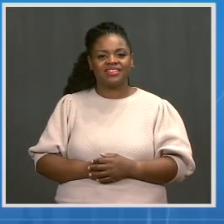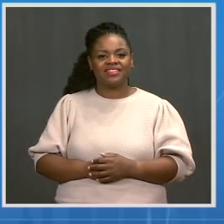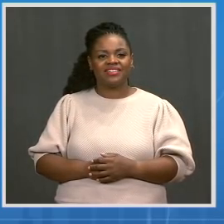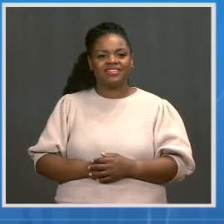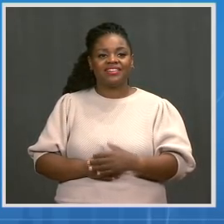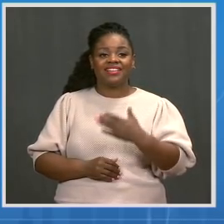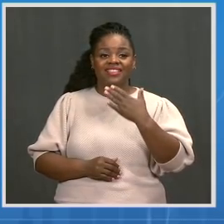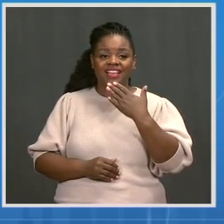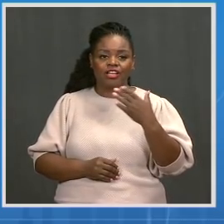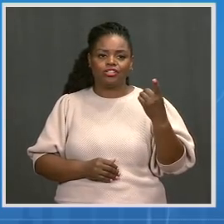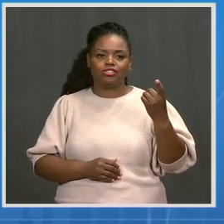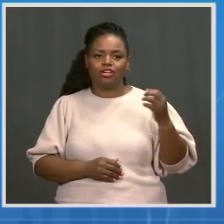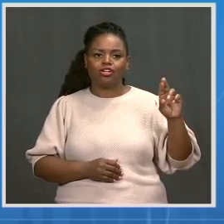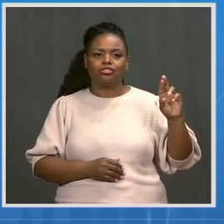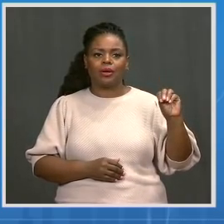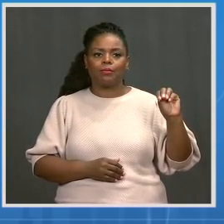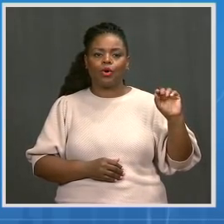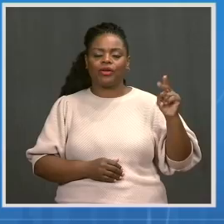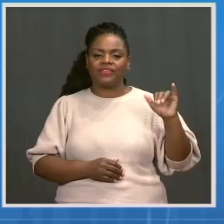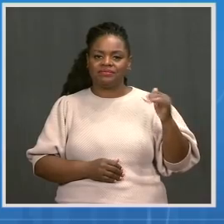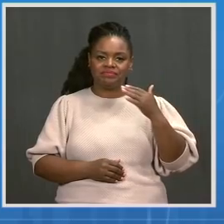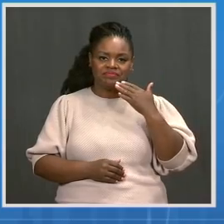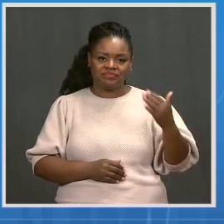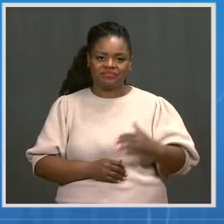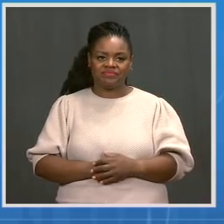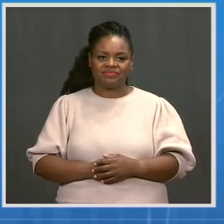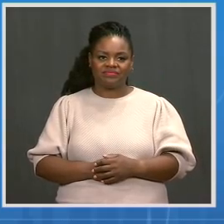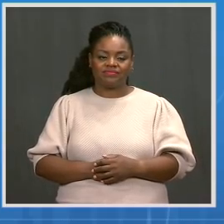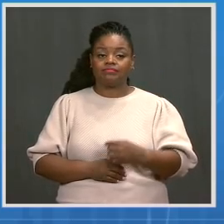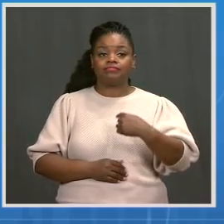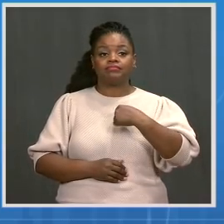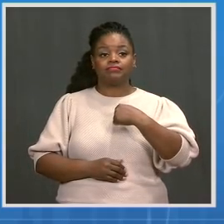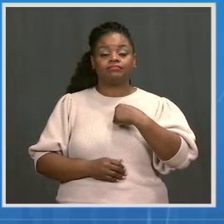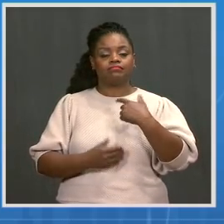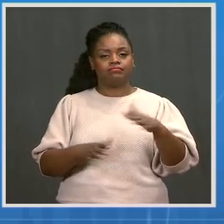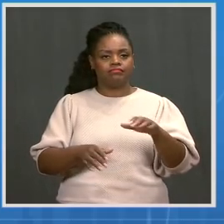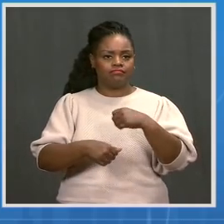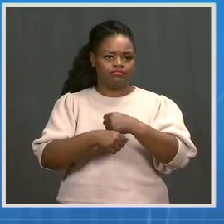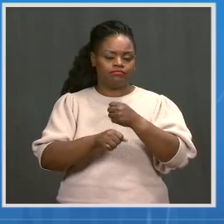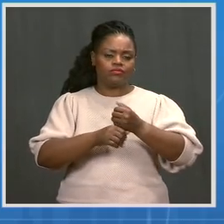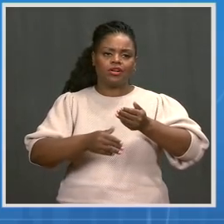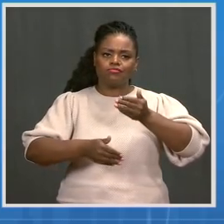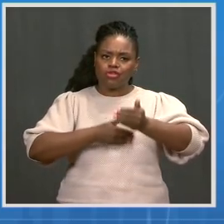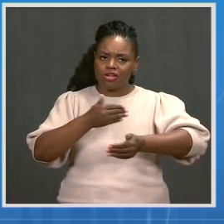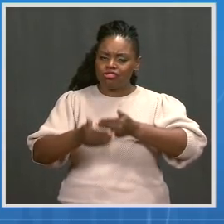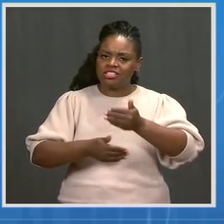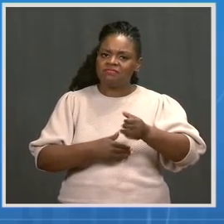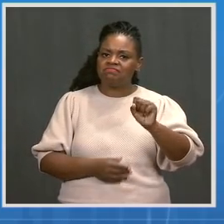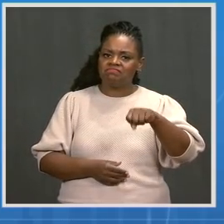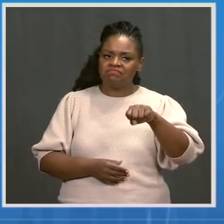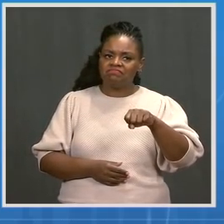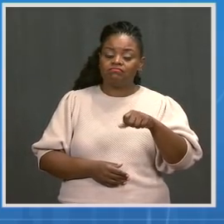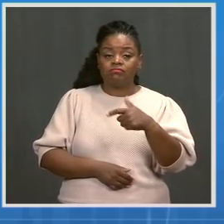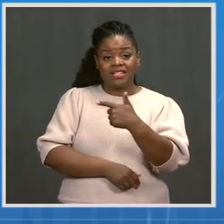As you -- Jeff laid out for us, we've made remarkable progress in the last six months to get people vaccinated. And our work isn't done yet,